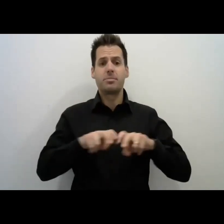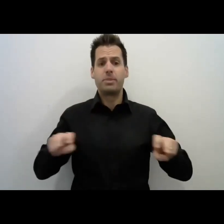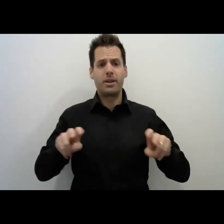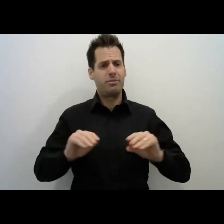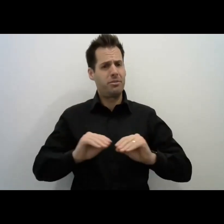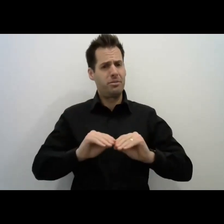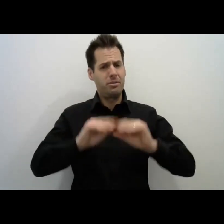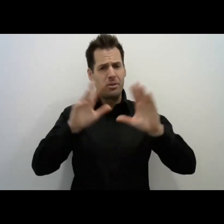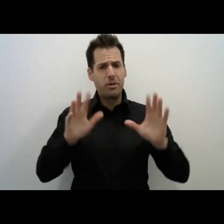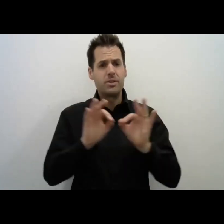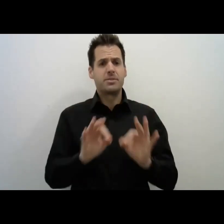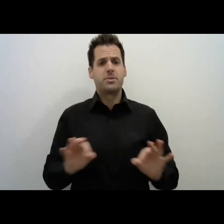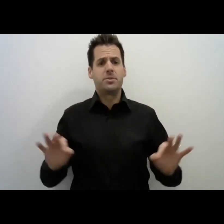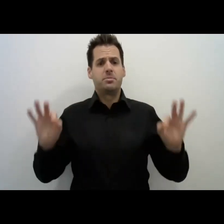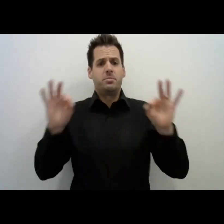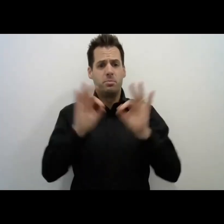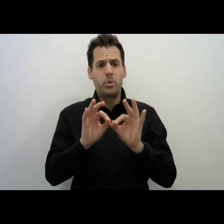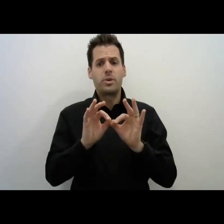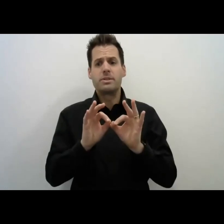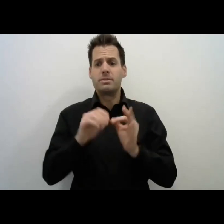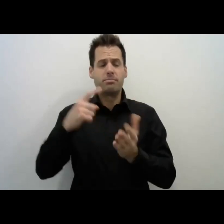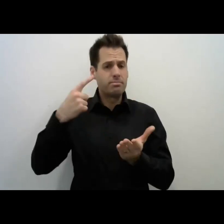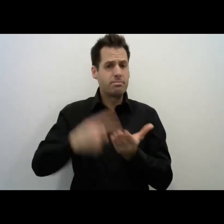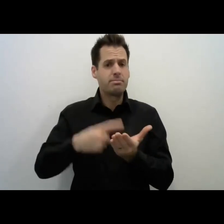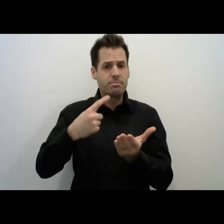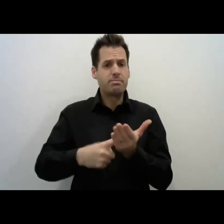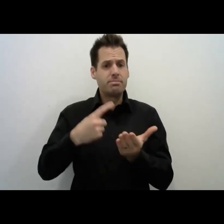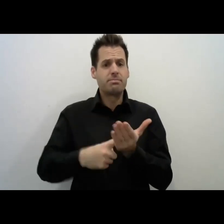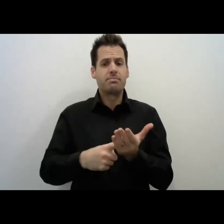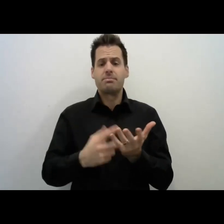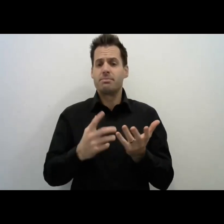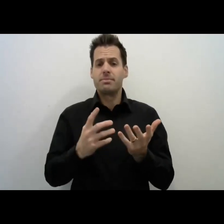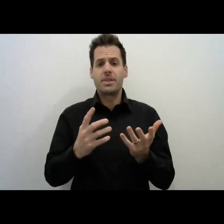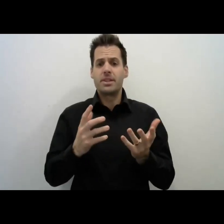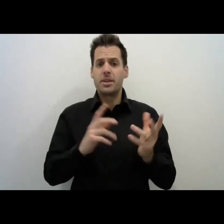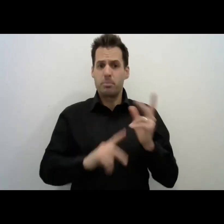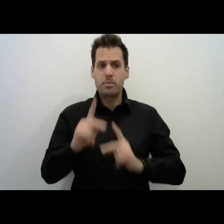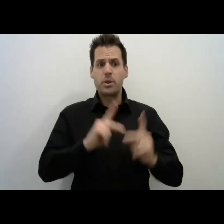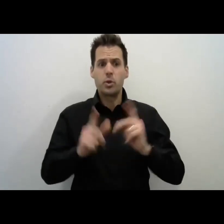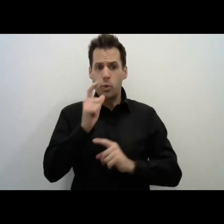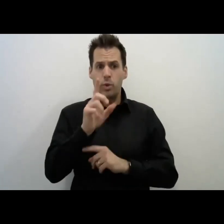to have the conversation about people with disabilities involve people with disabilities